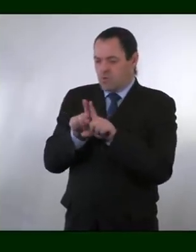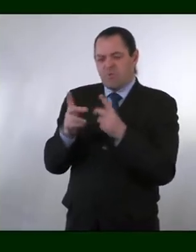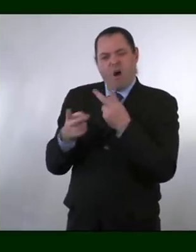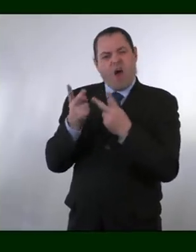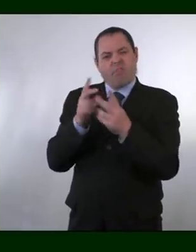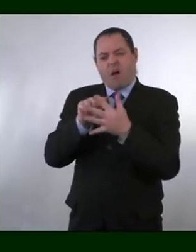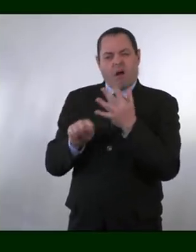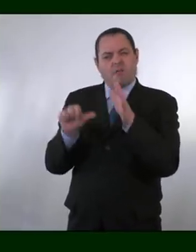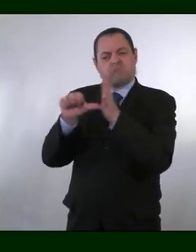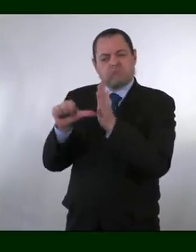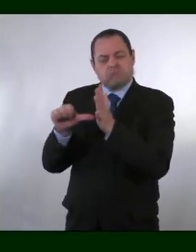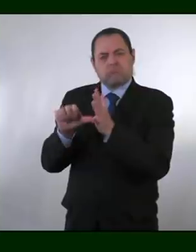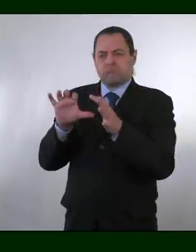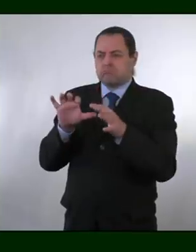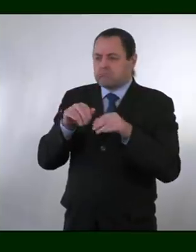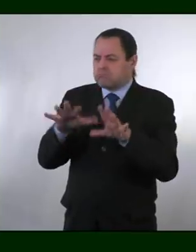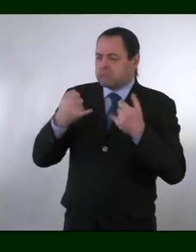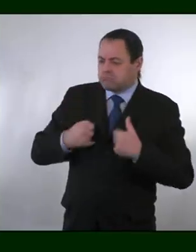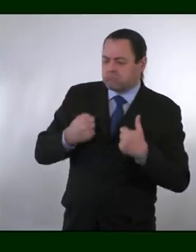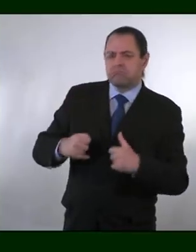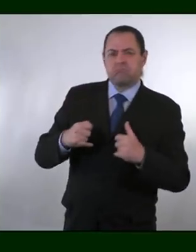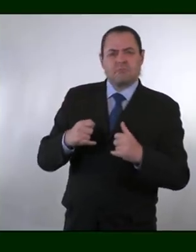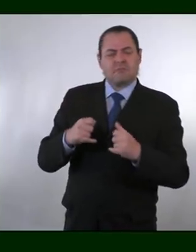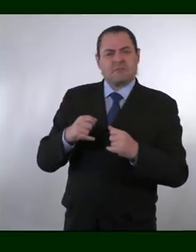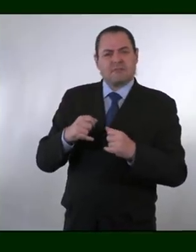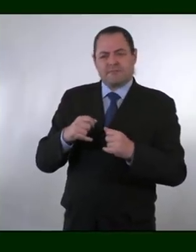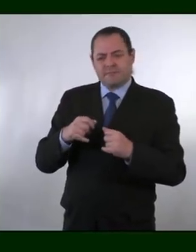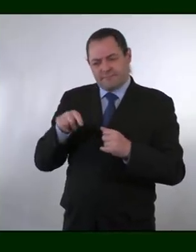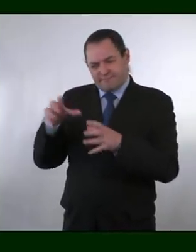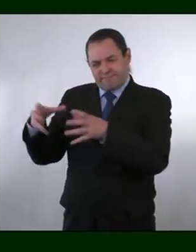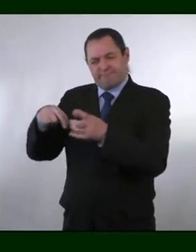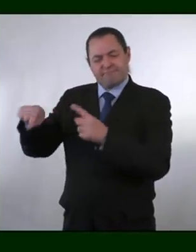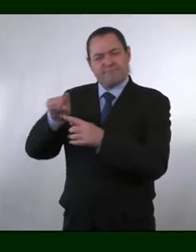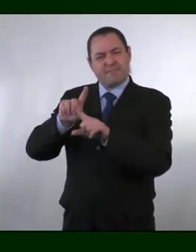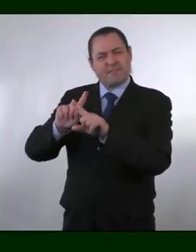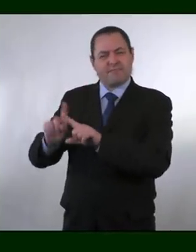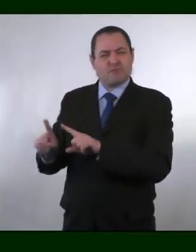prevalence of the disease among black and minority ethnic groups. I am sure that the point he makes